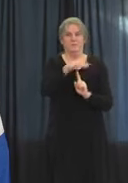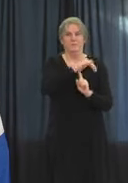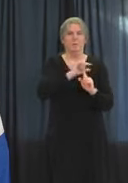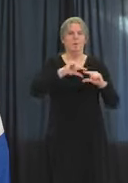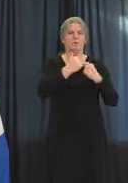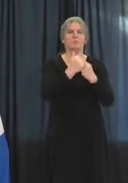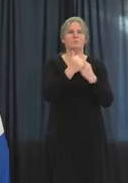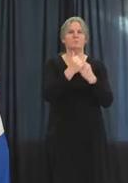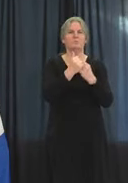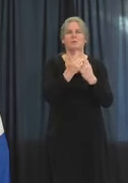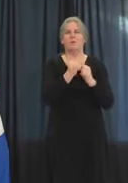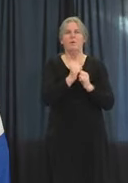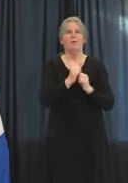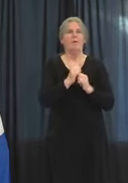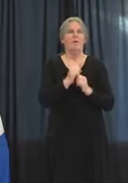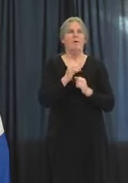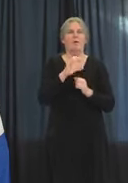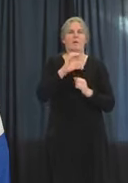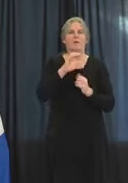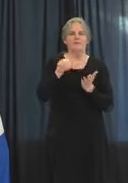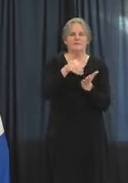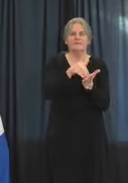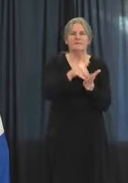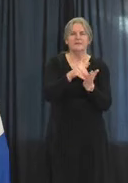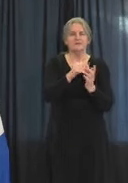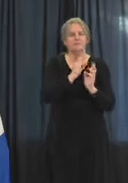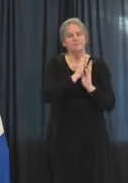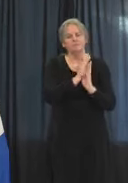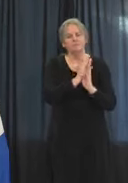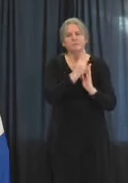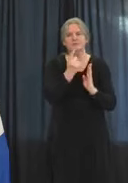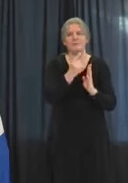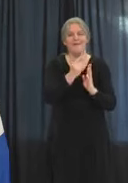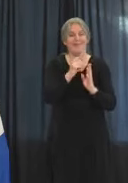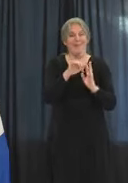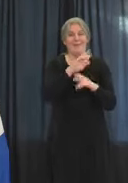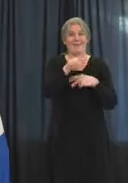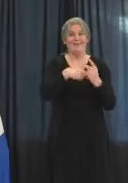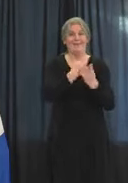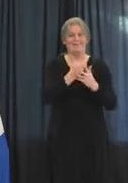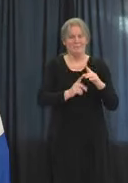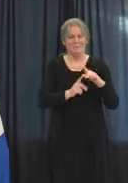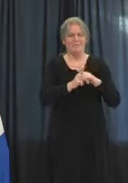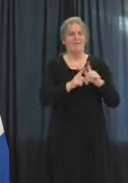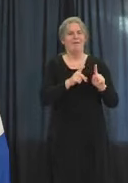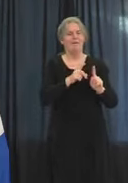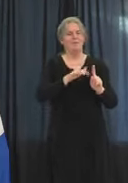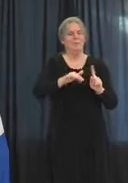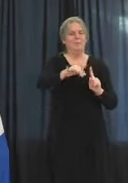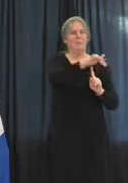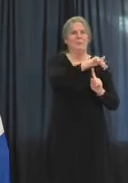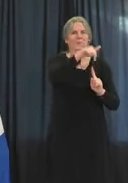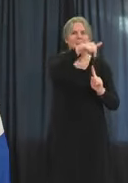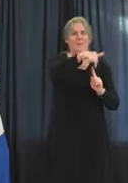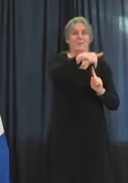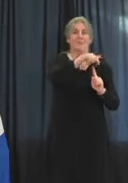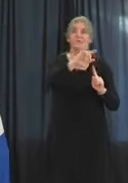For group settings, or clinic environments. Those are the types of cases thought often will come up.